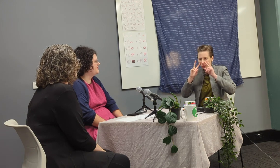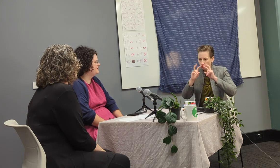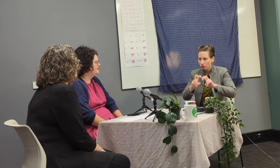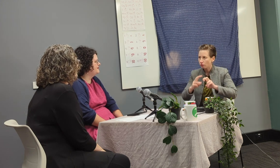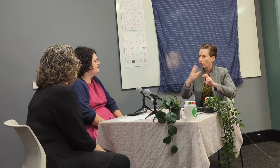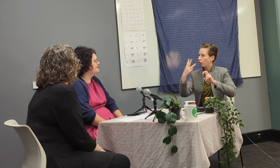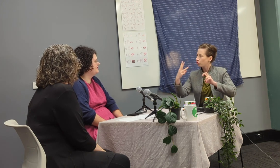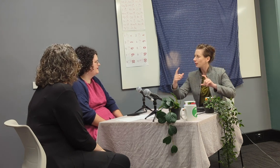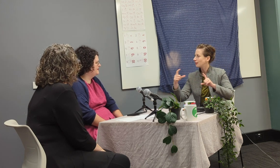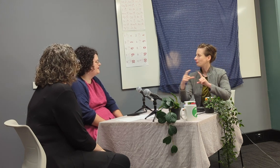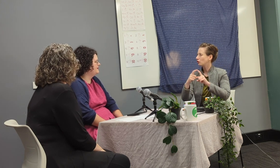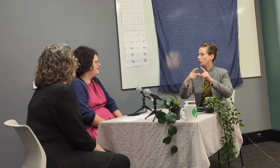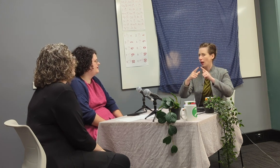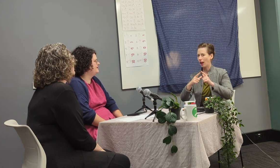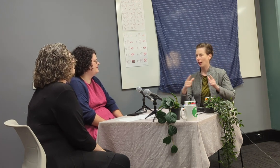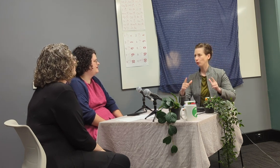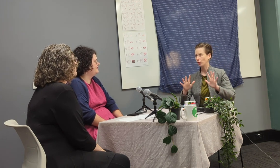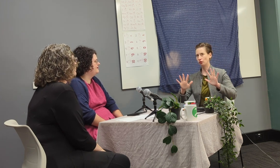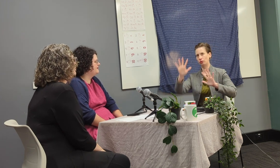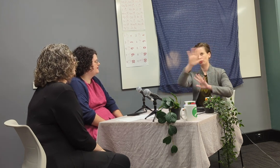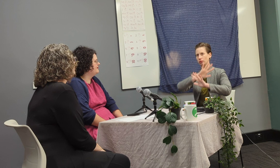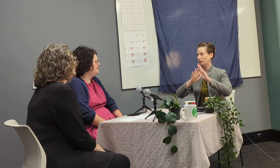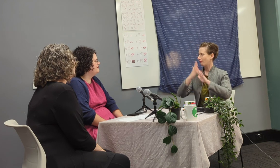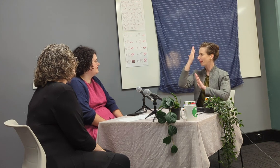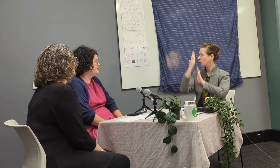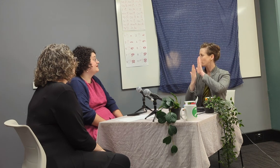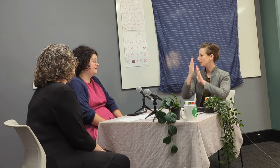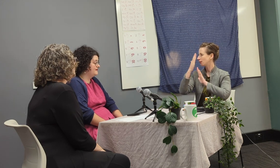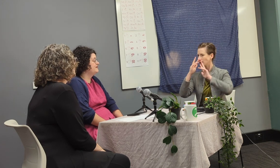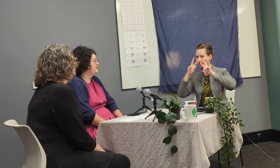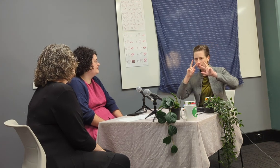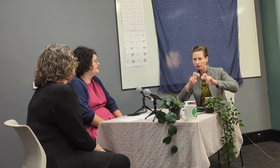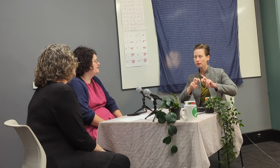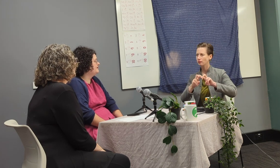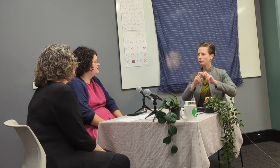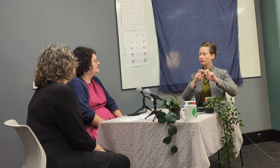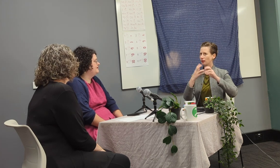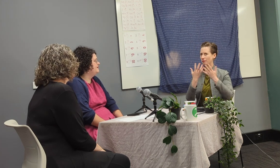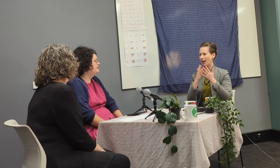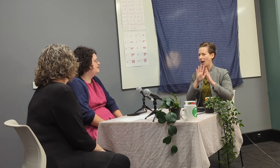We had problems with how we would research a 3-dimensional language, face-to-face language.